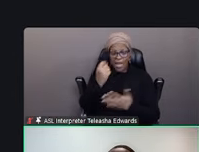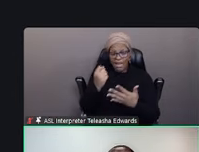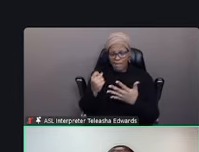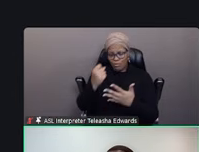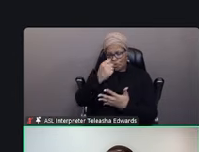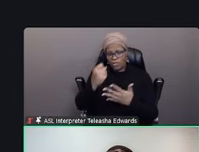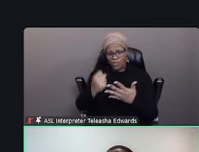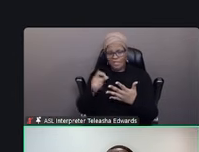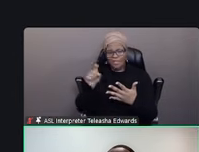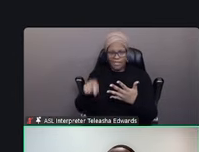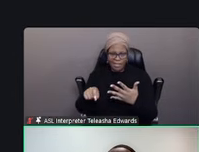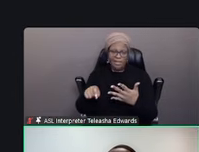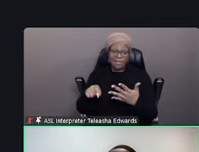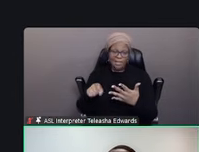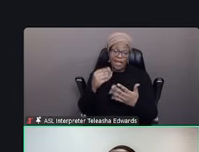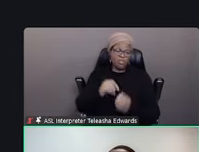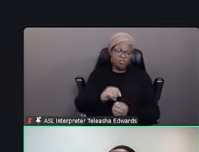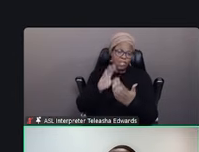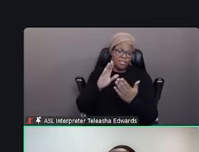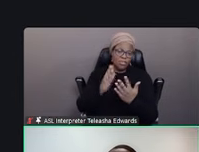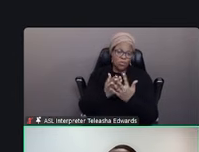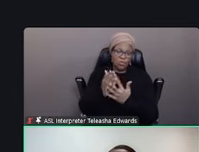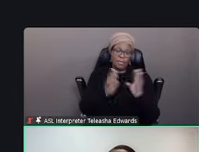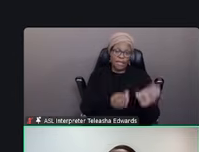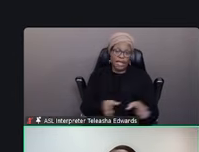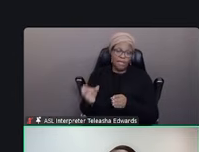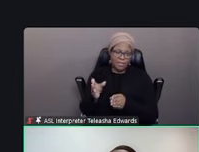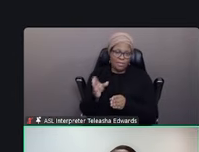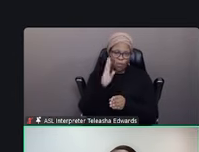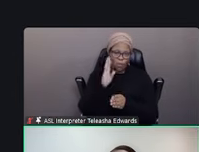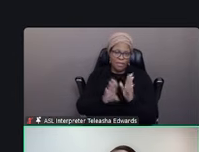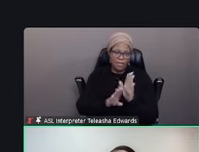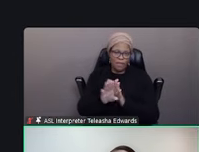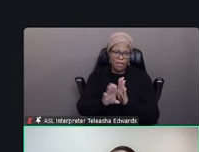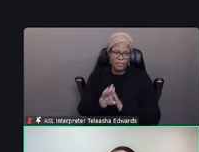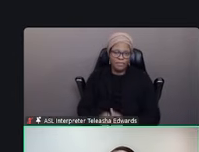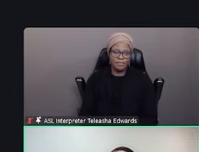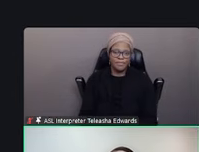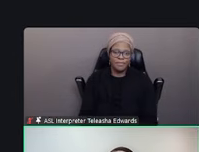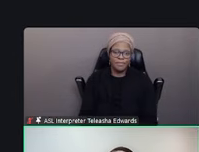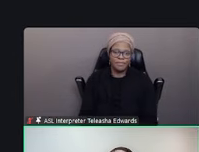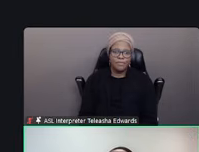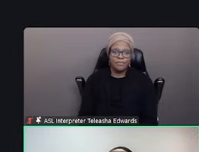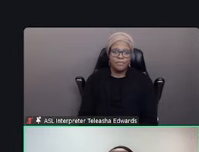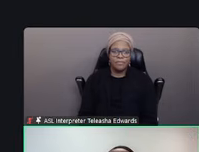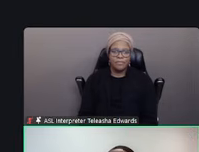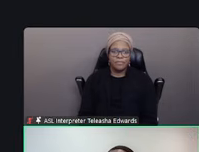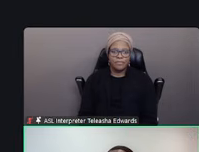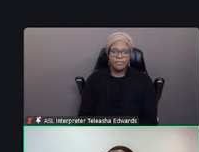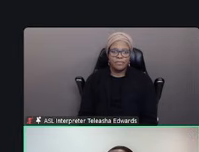and address them through the through the plans that'll be developed. And consistent with what